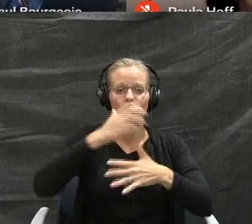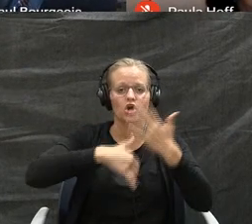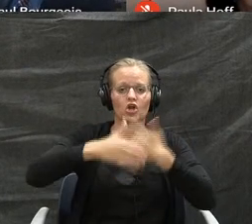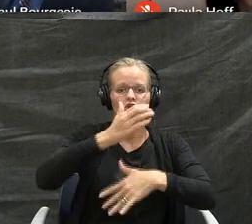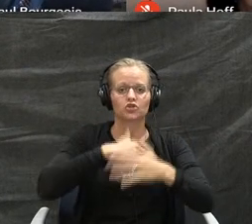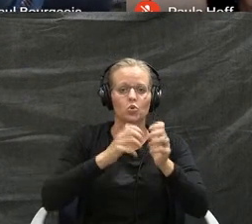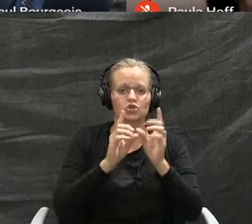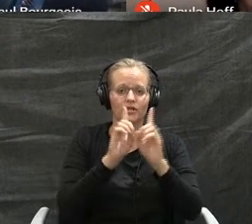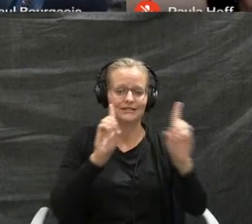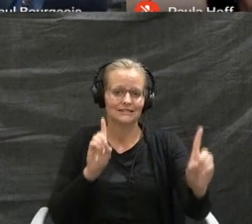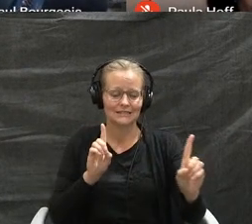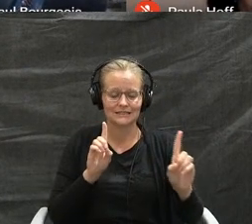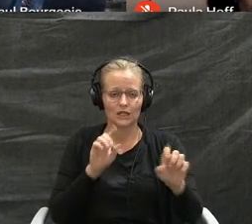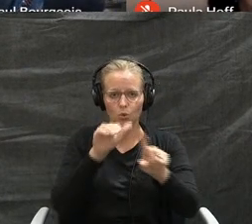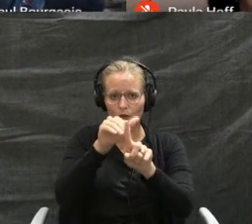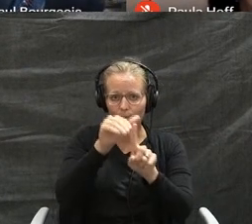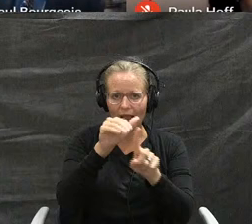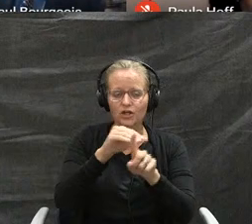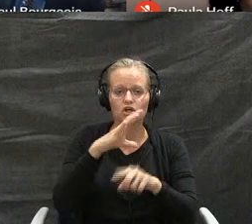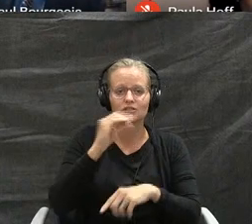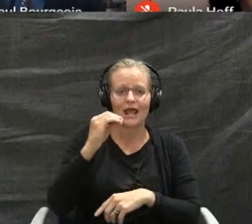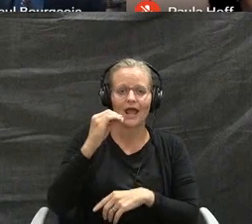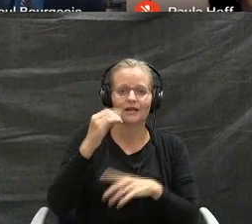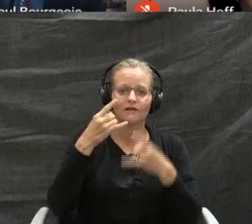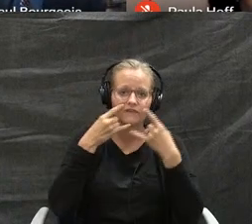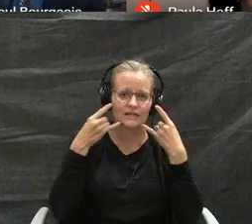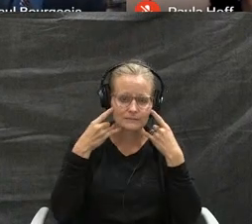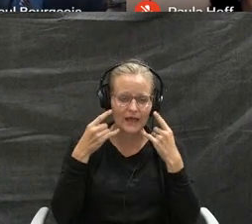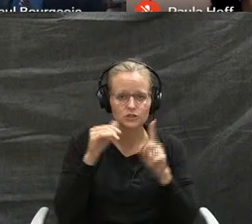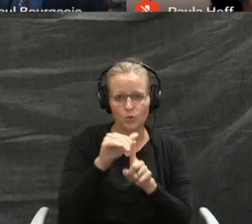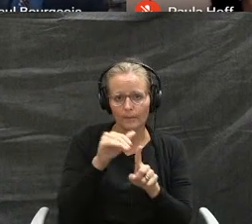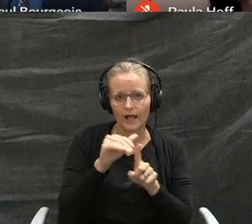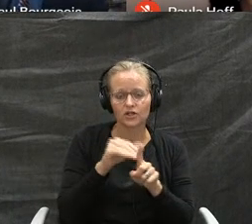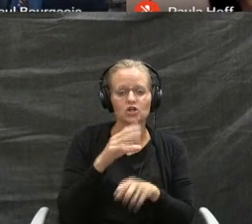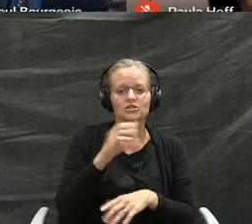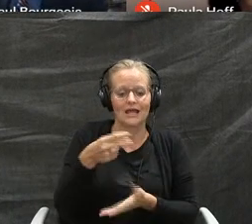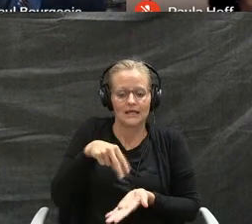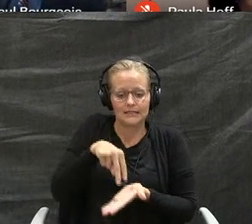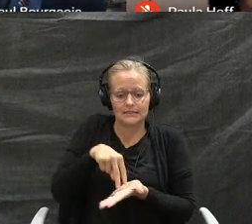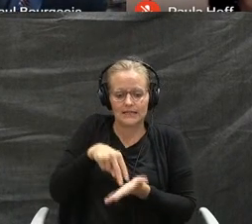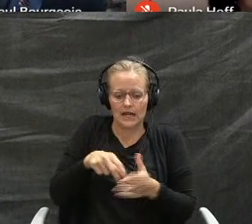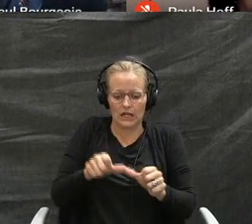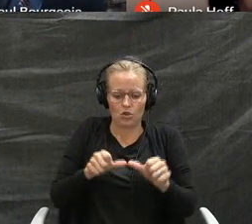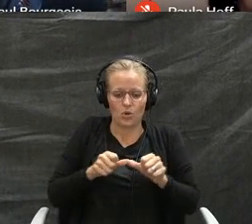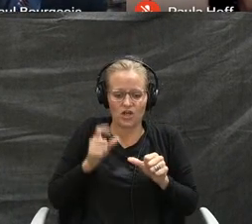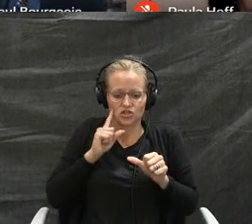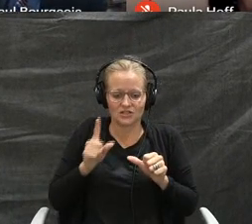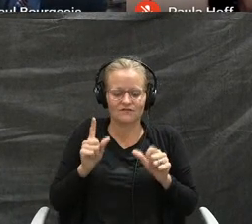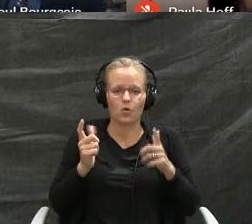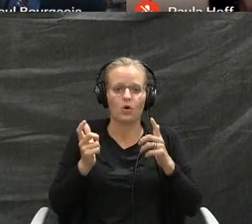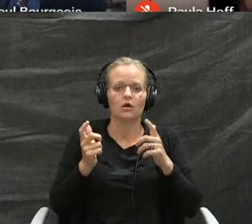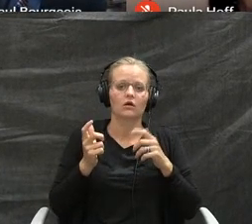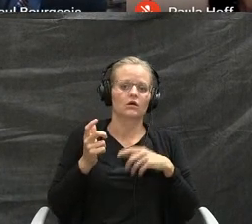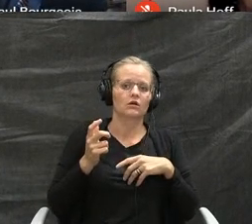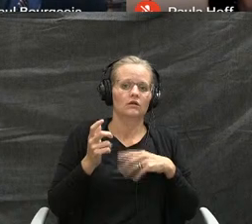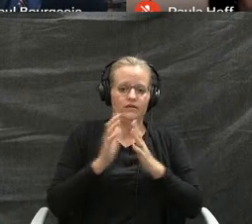in the building, reminders and standing locations for high traffic areas and actually after hearing some of the plans for at